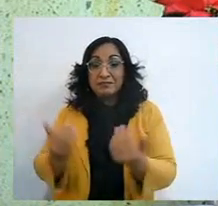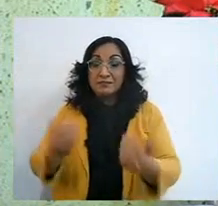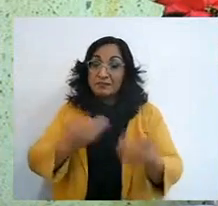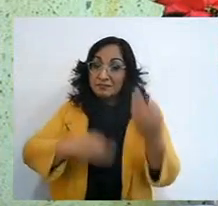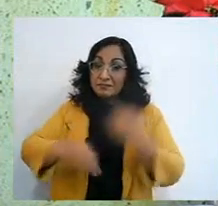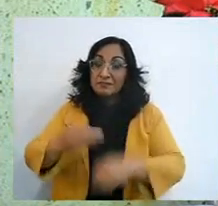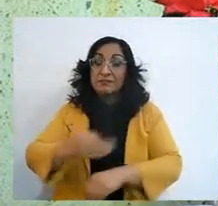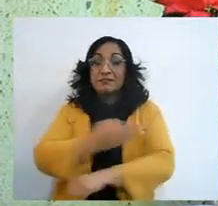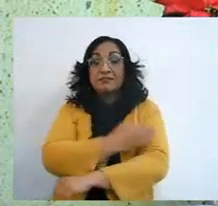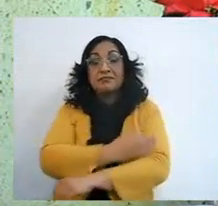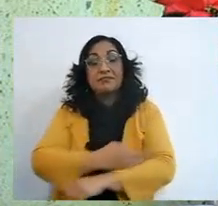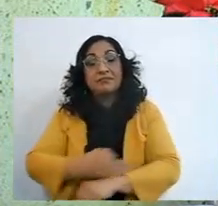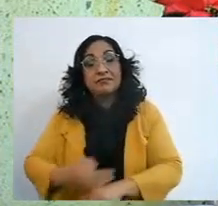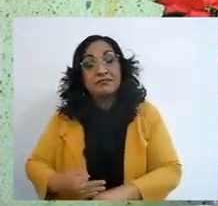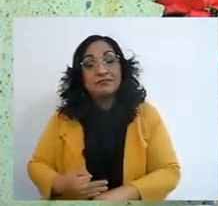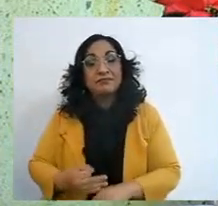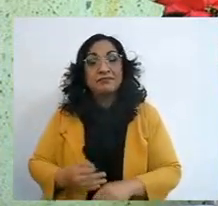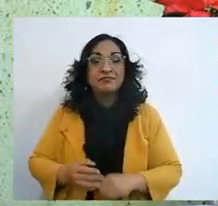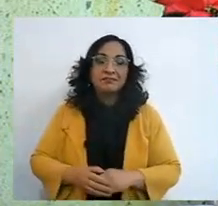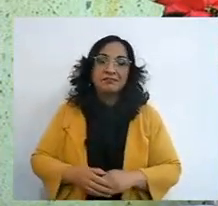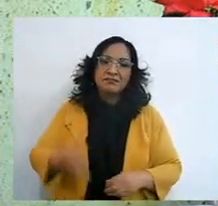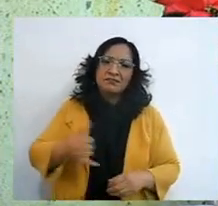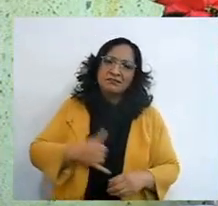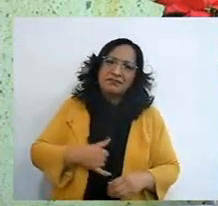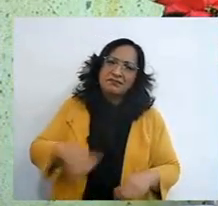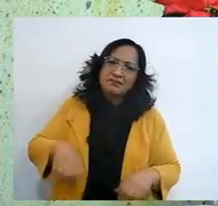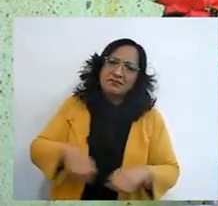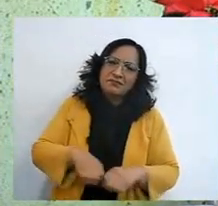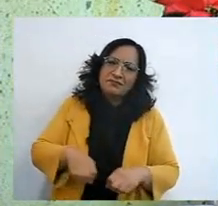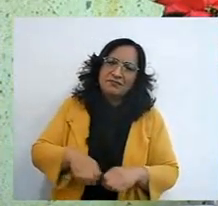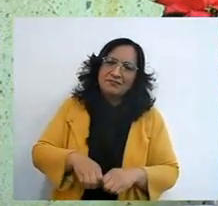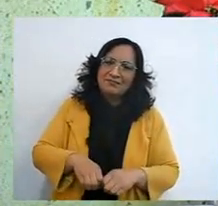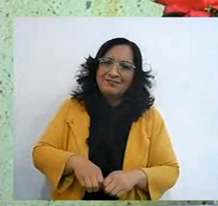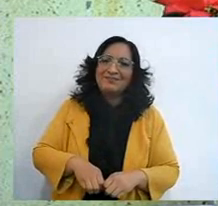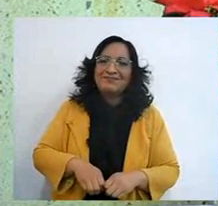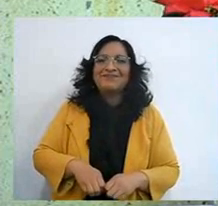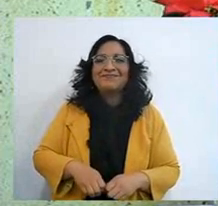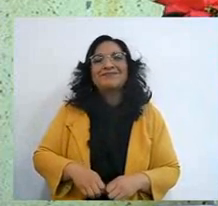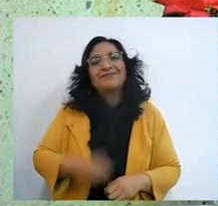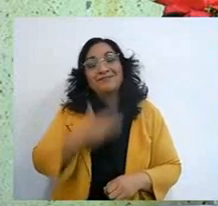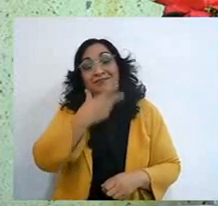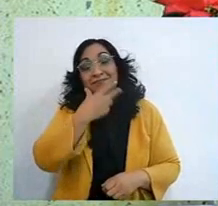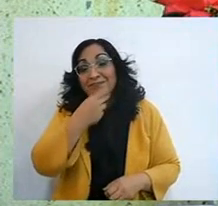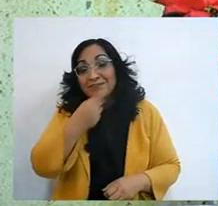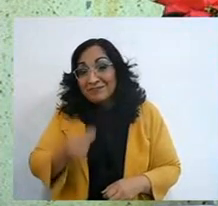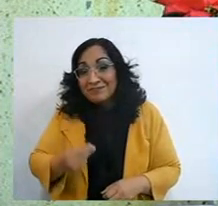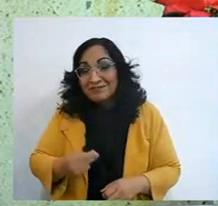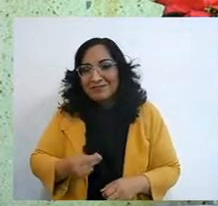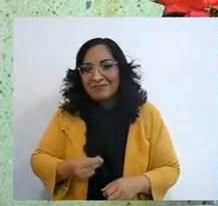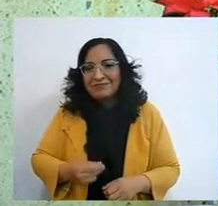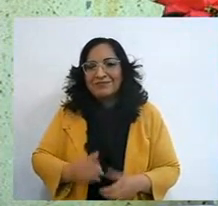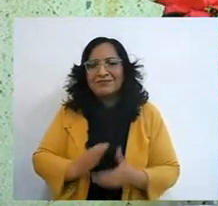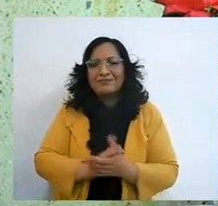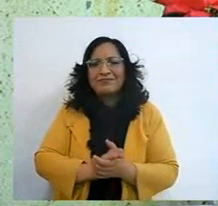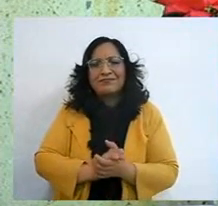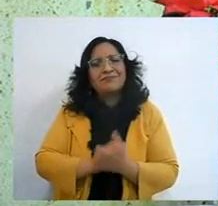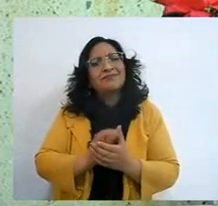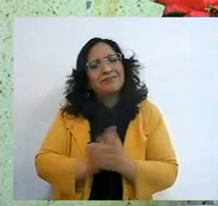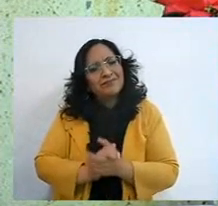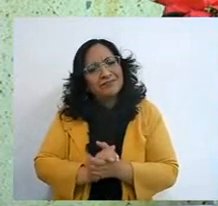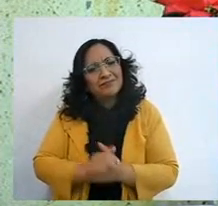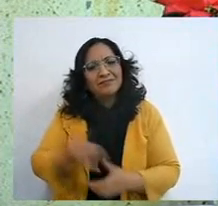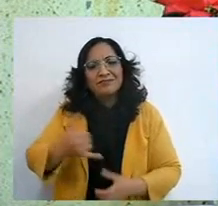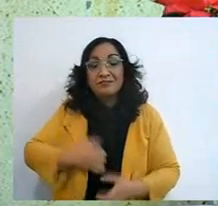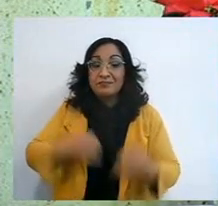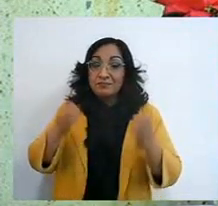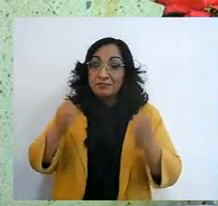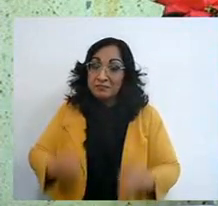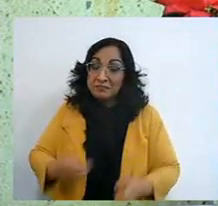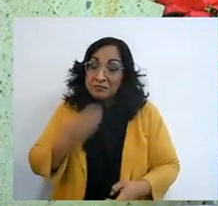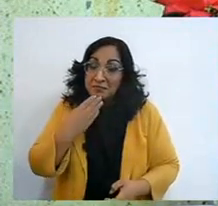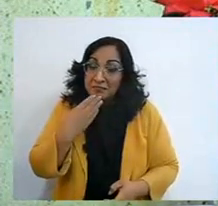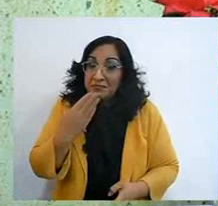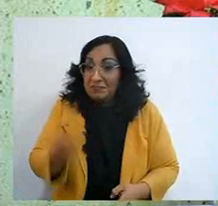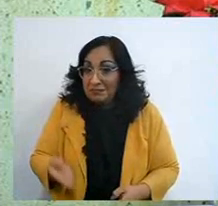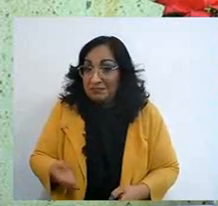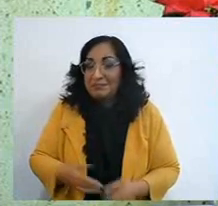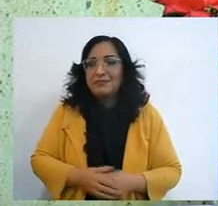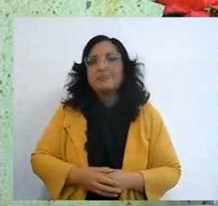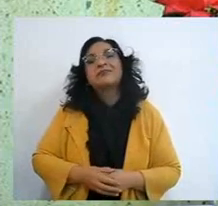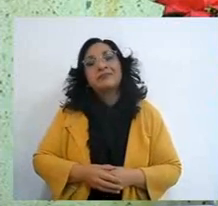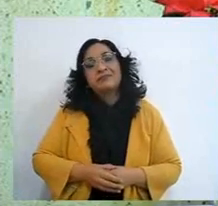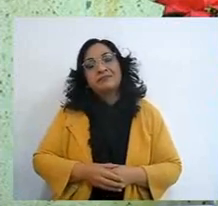mainly with me, I mean, I as the head of the household, because if I am well, as I said a moment ago,